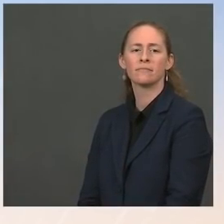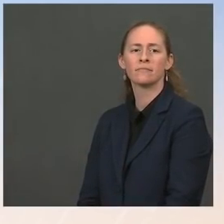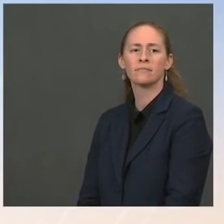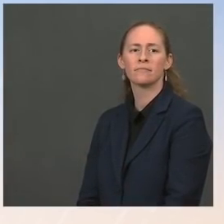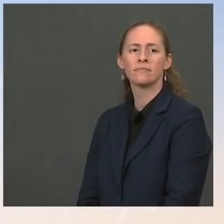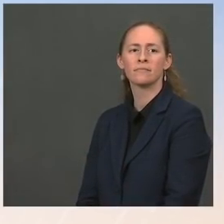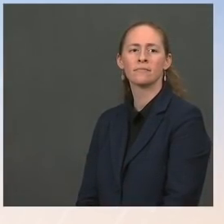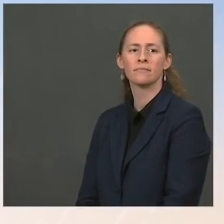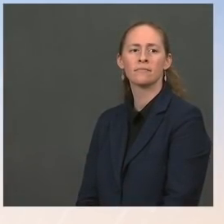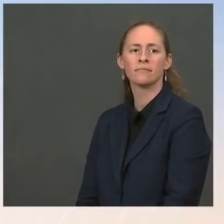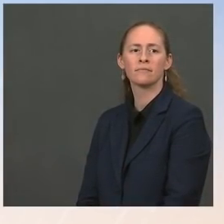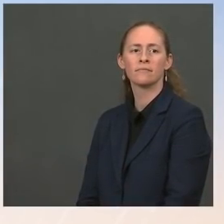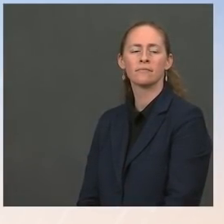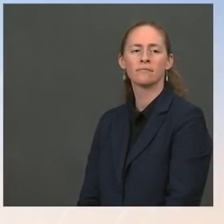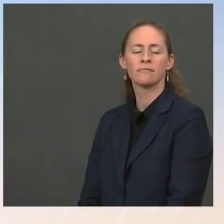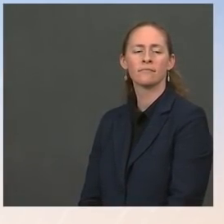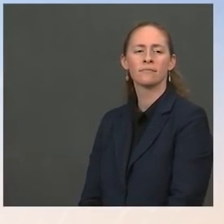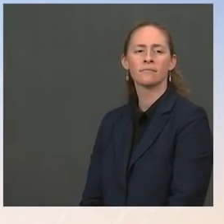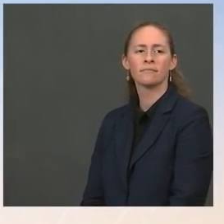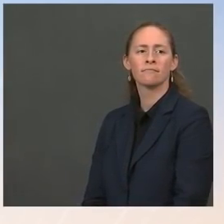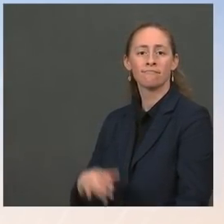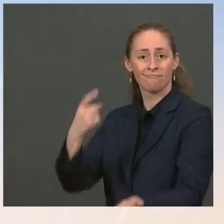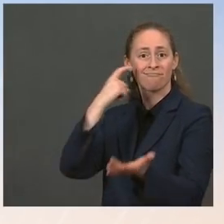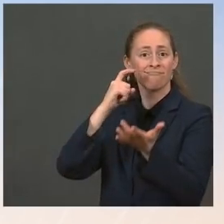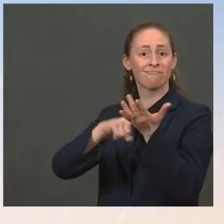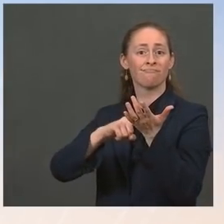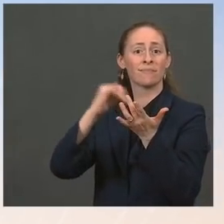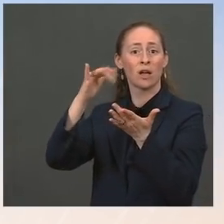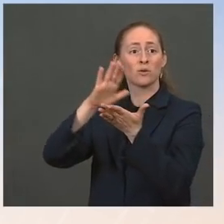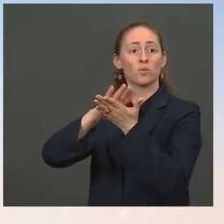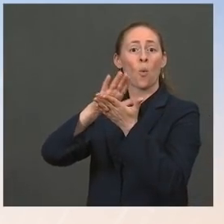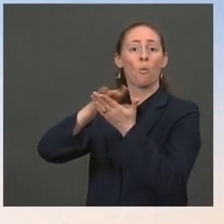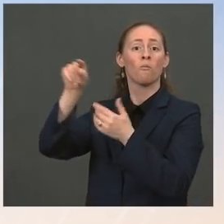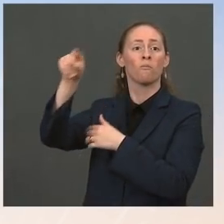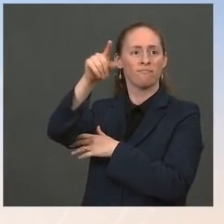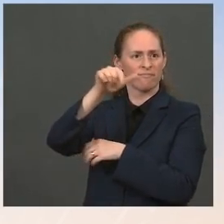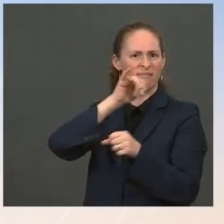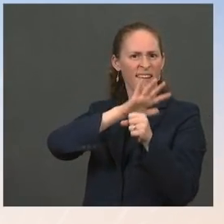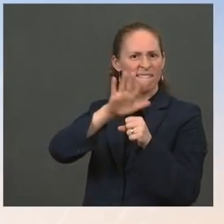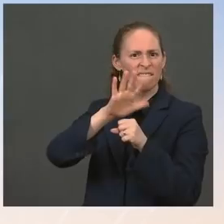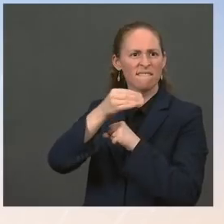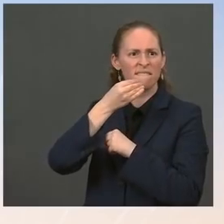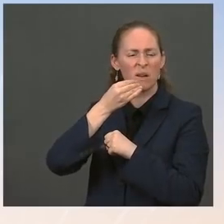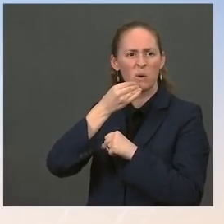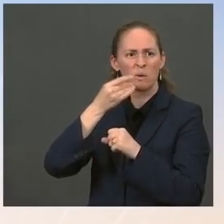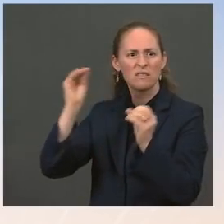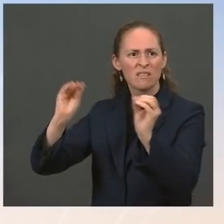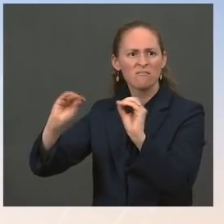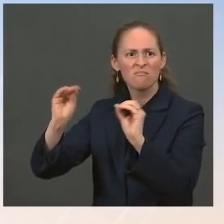we're seeing in schools the supply chain is kinked and affecting school lunches to the degree